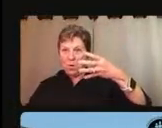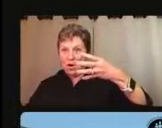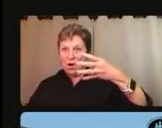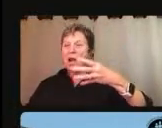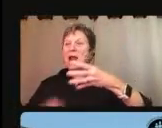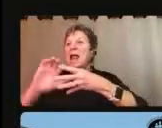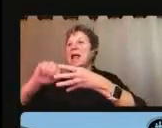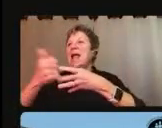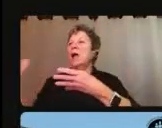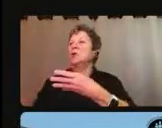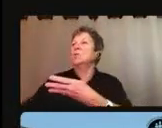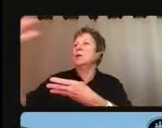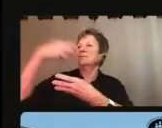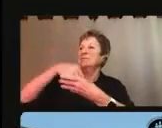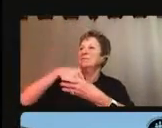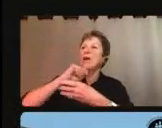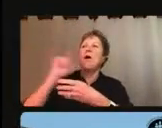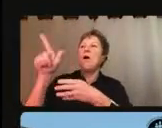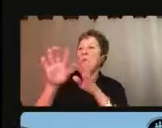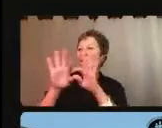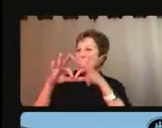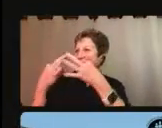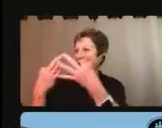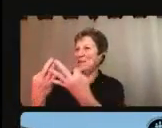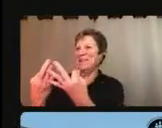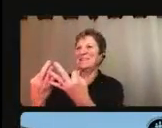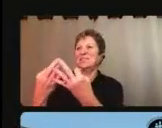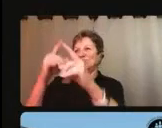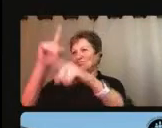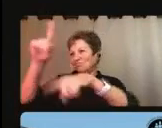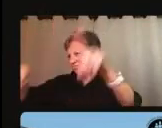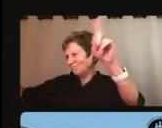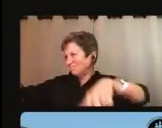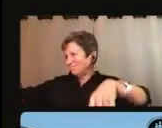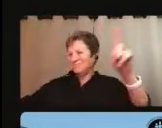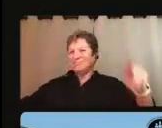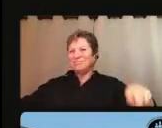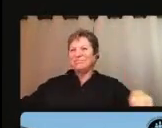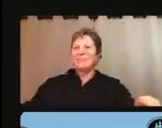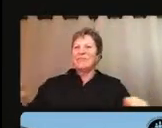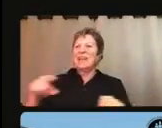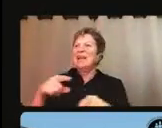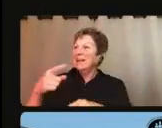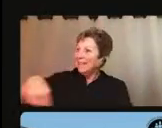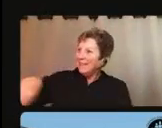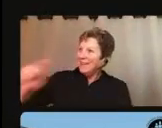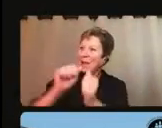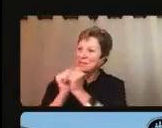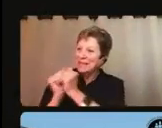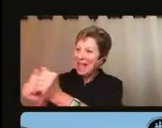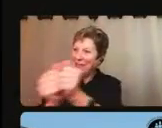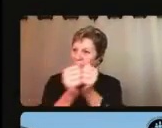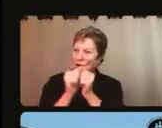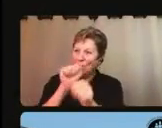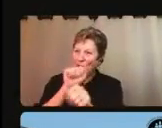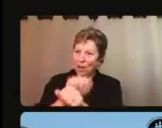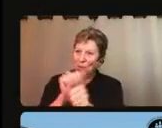HOW WILL YOU WORK TO AUTHENTICALLY ENGAGE ALL FAMILIES IN DIVERSE SECTIONS